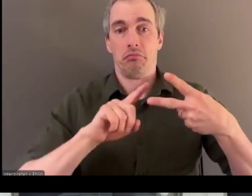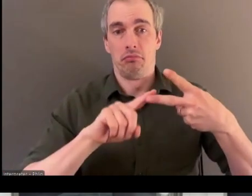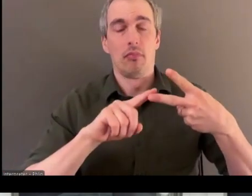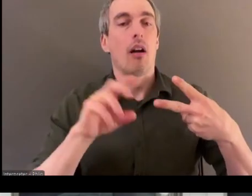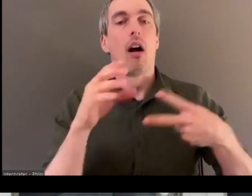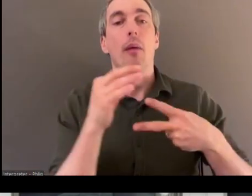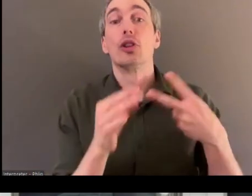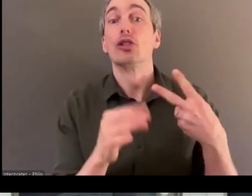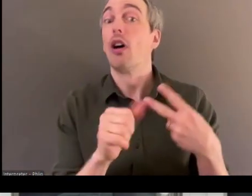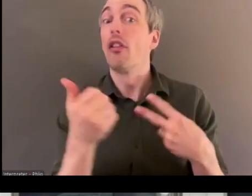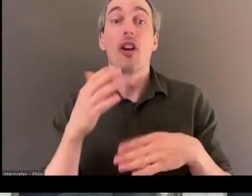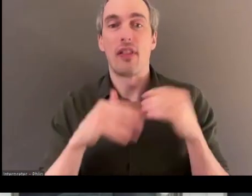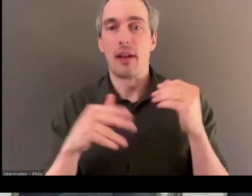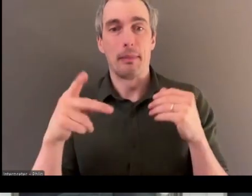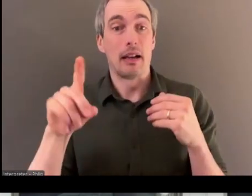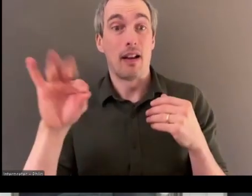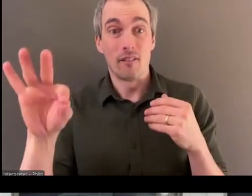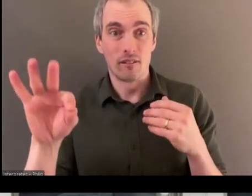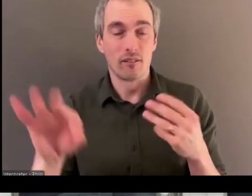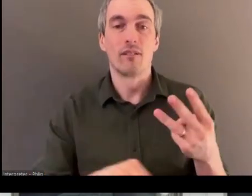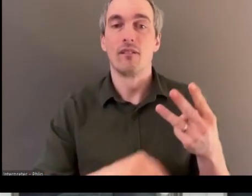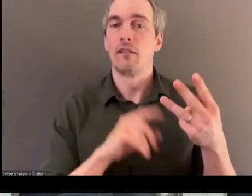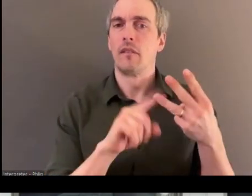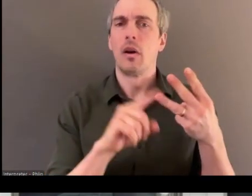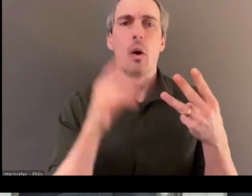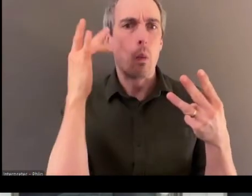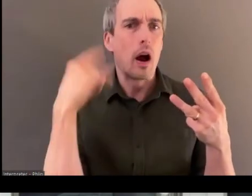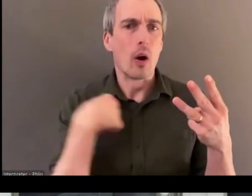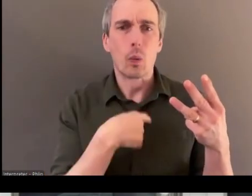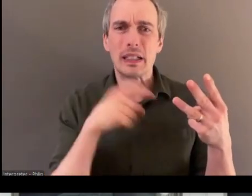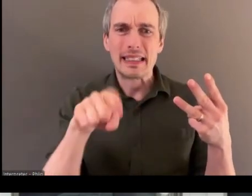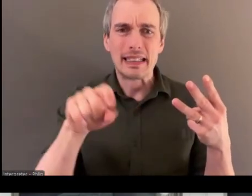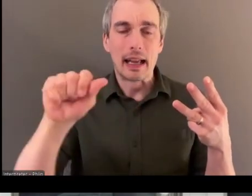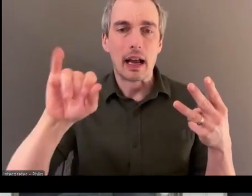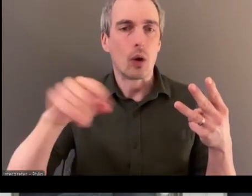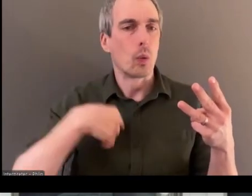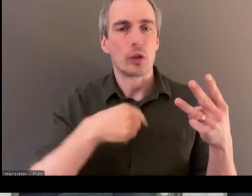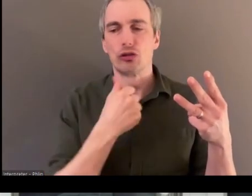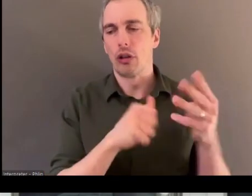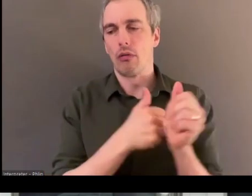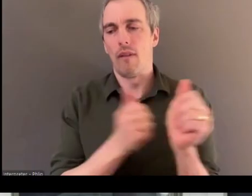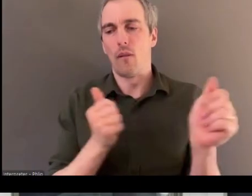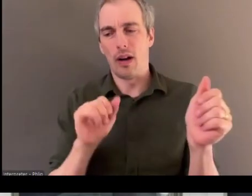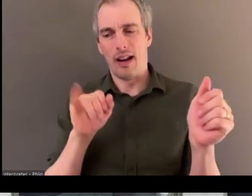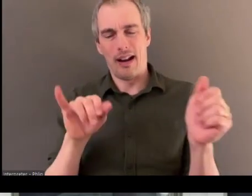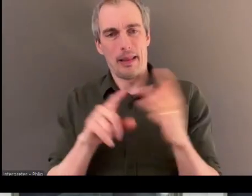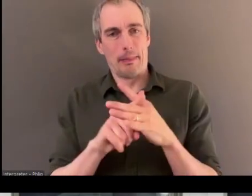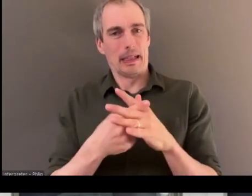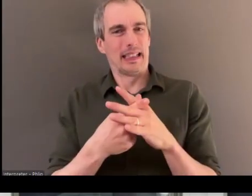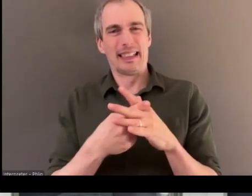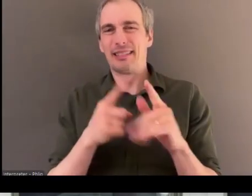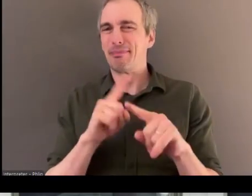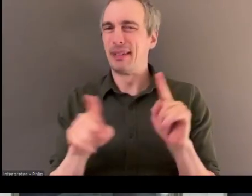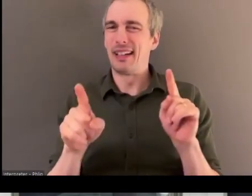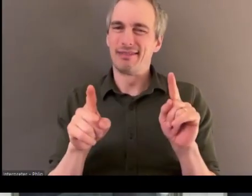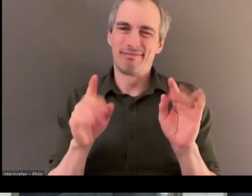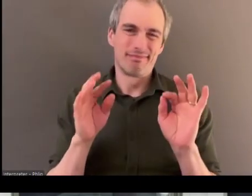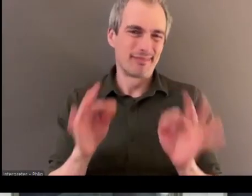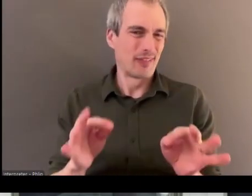We really tried to not do it with AI for a while, but we definitely need it. And then we'll talk about our solution here.